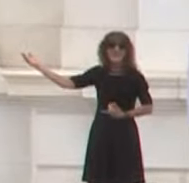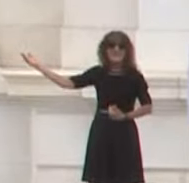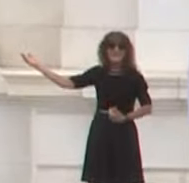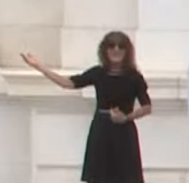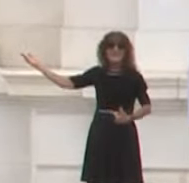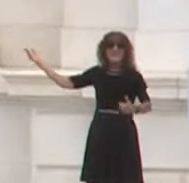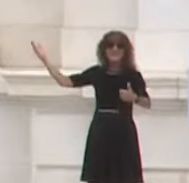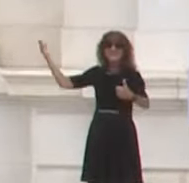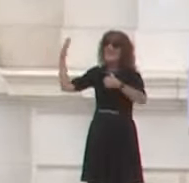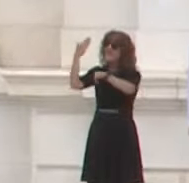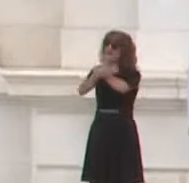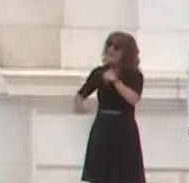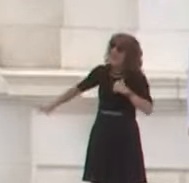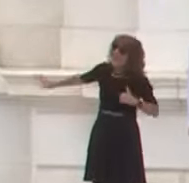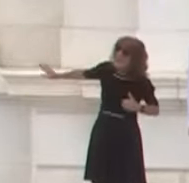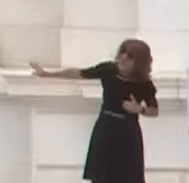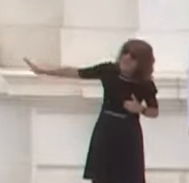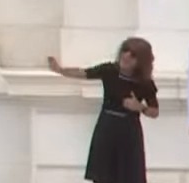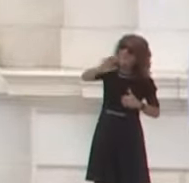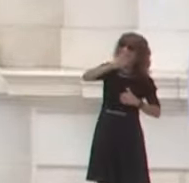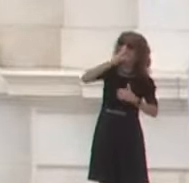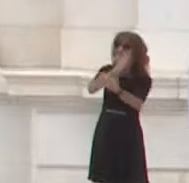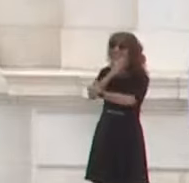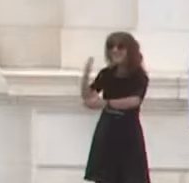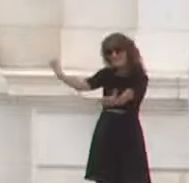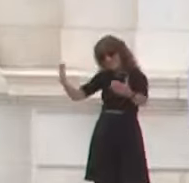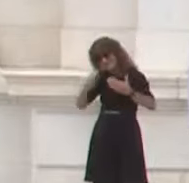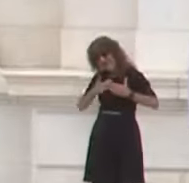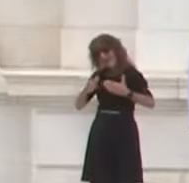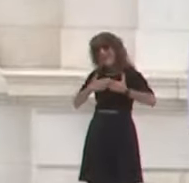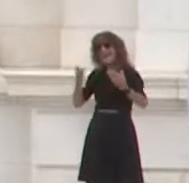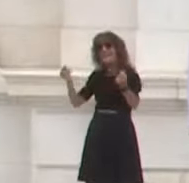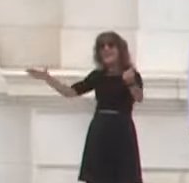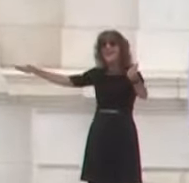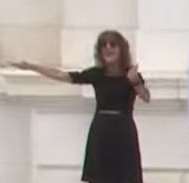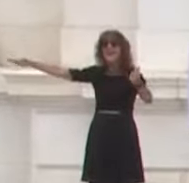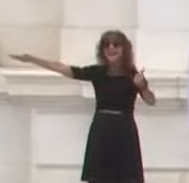This land is your land and this land is my land